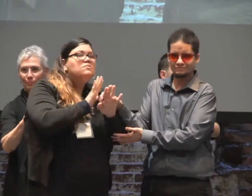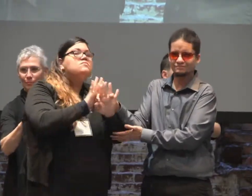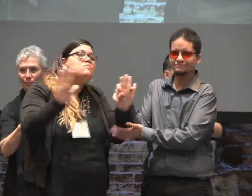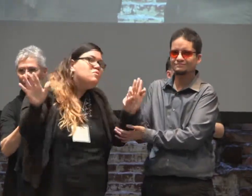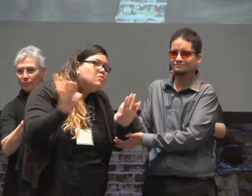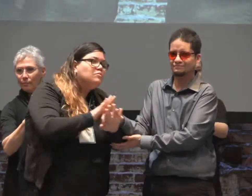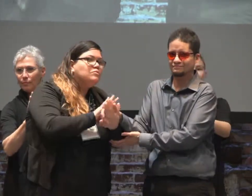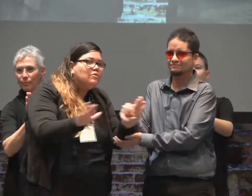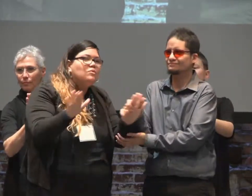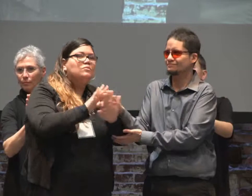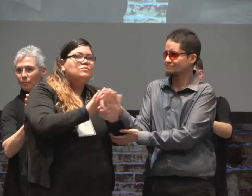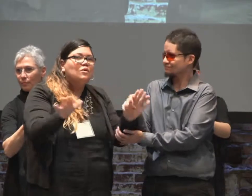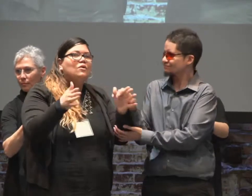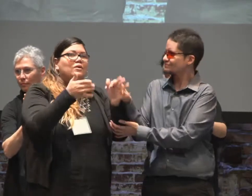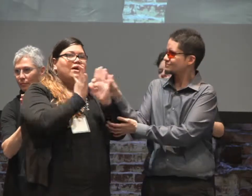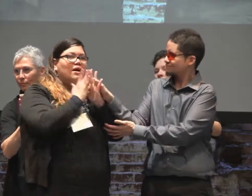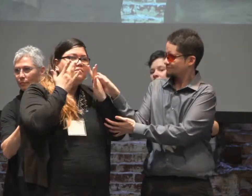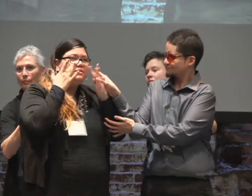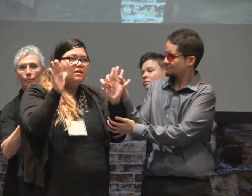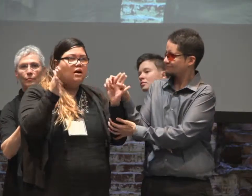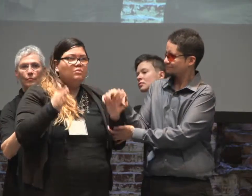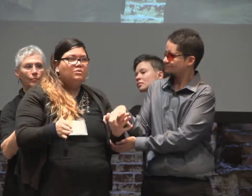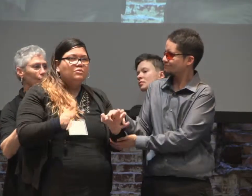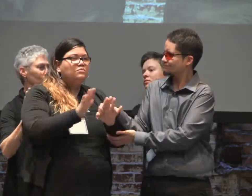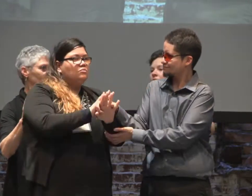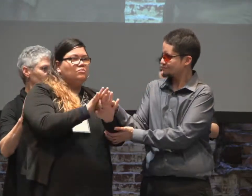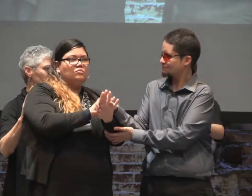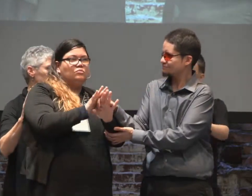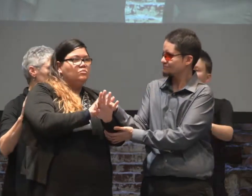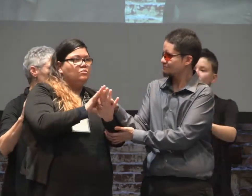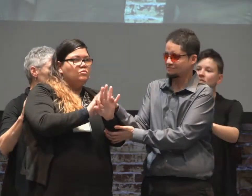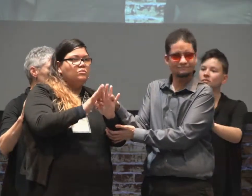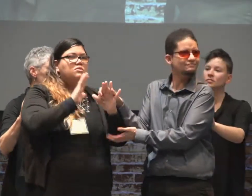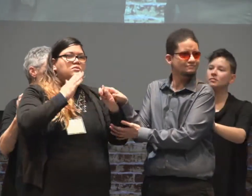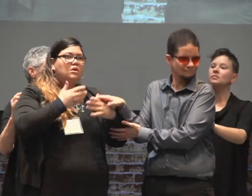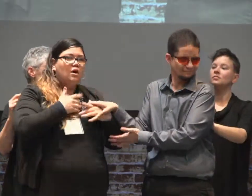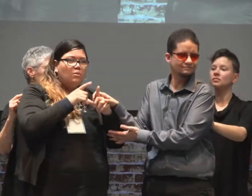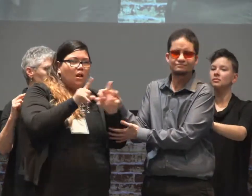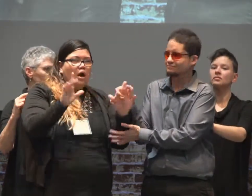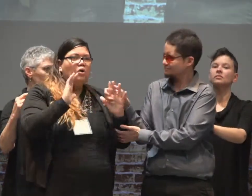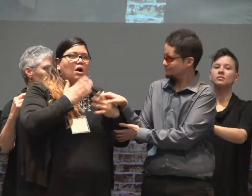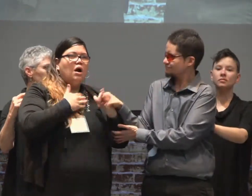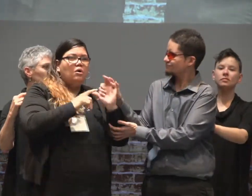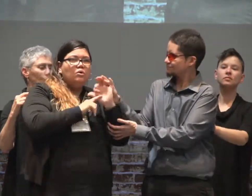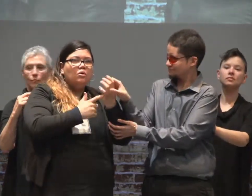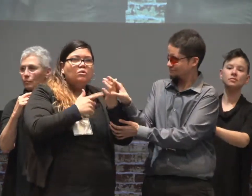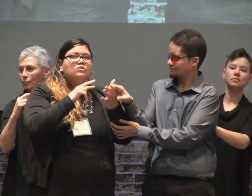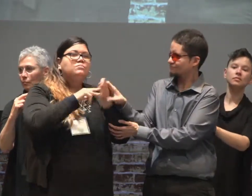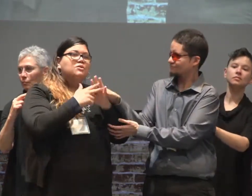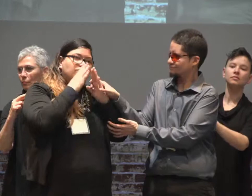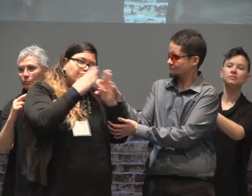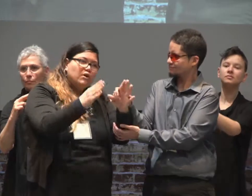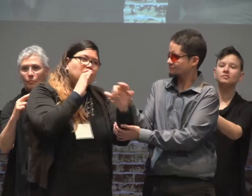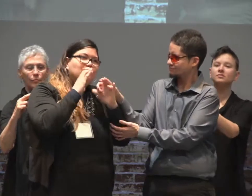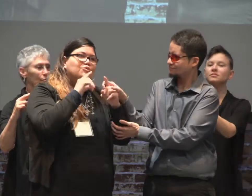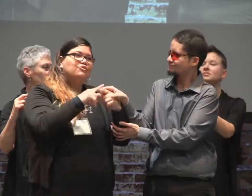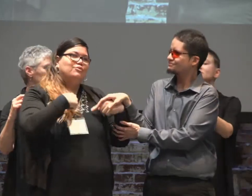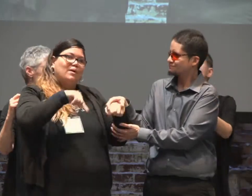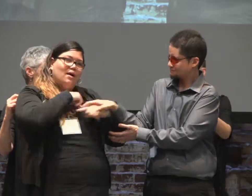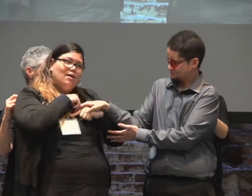Feel free to do that. Don't ask a sighted person about questions you have